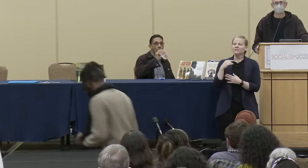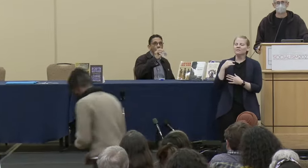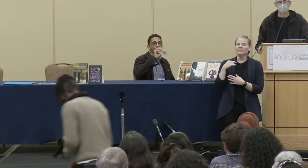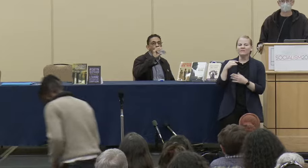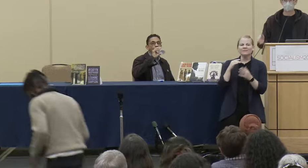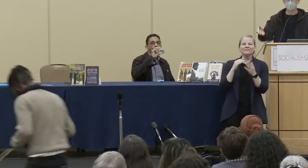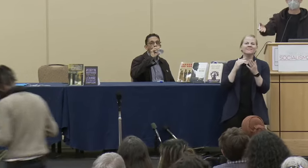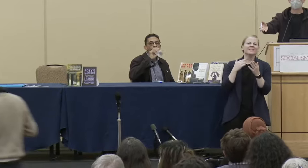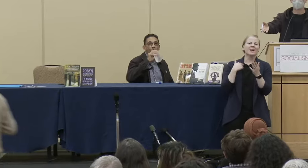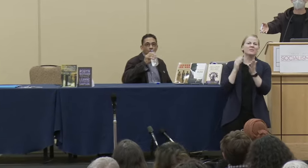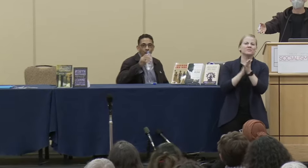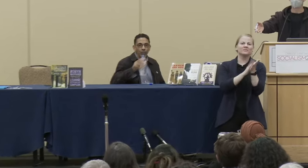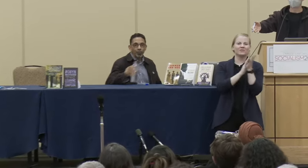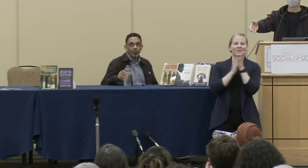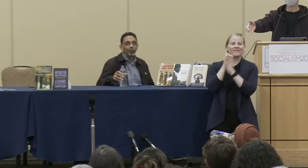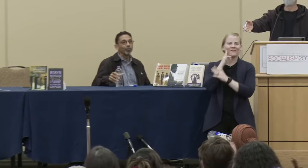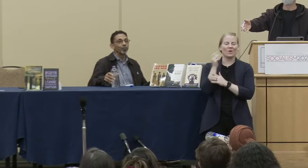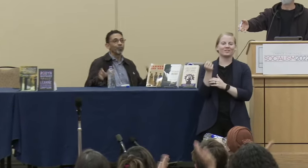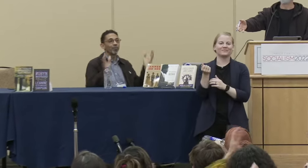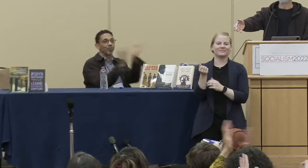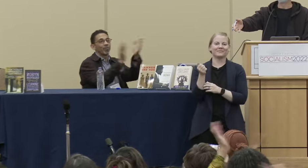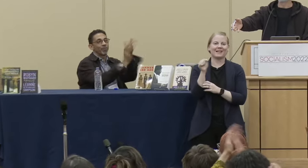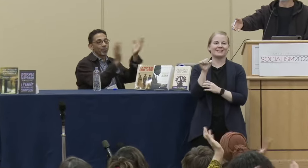≫ Thank you, Robin . Can we have a round of applause for